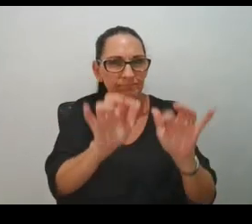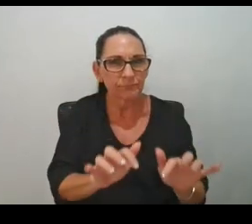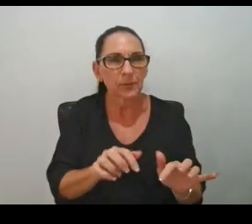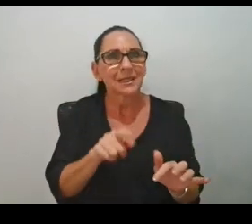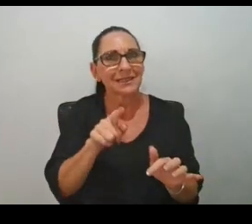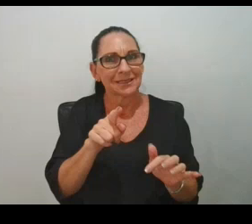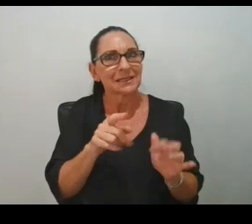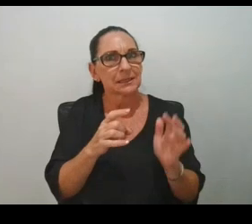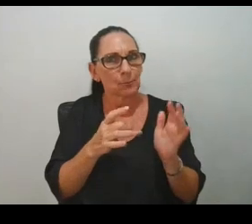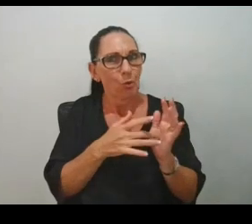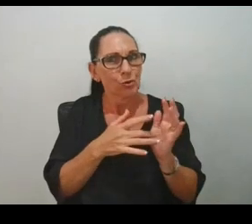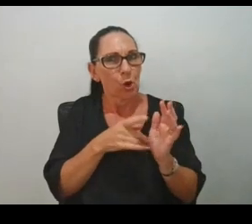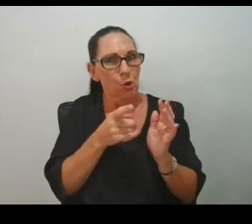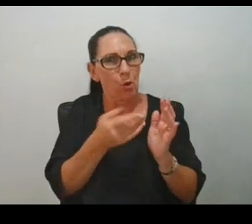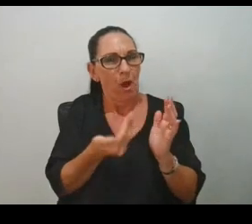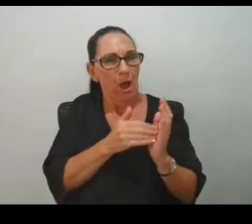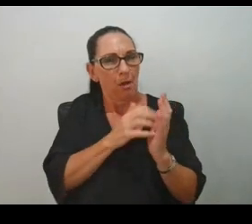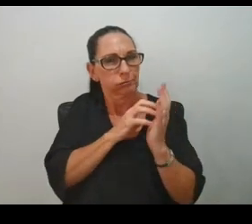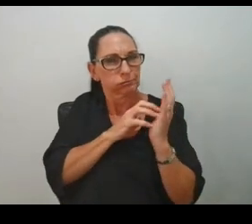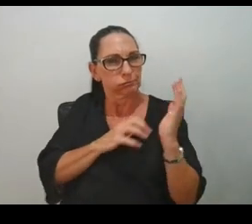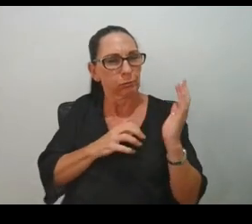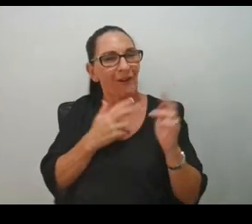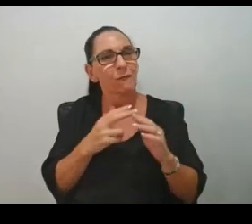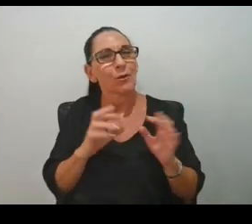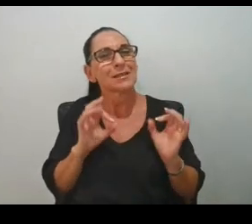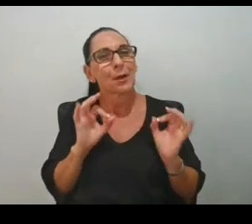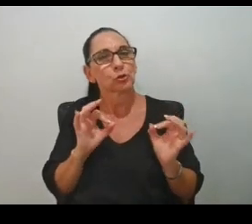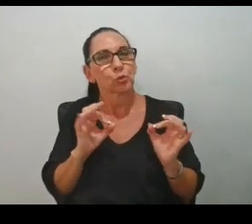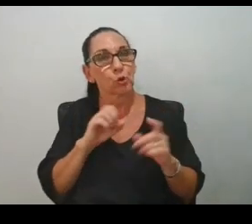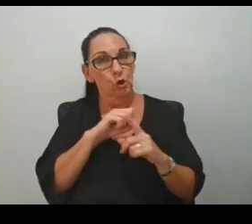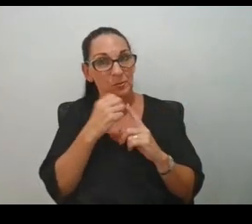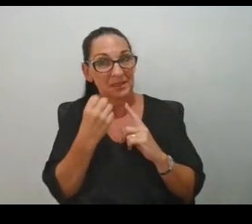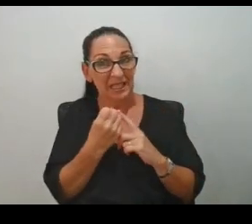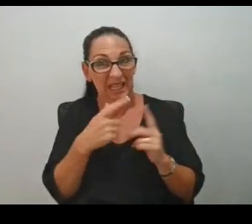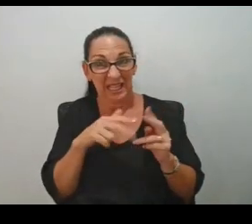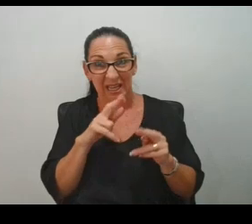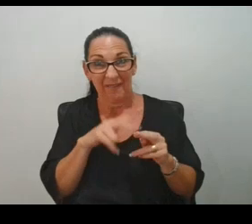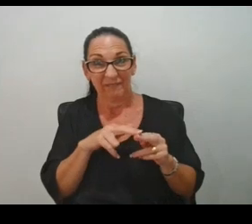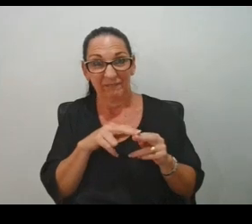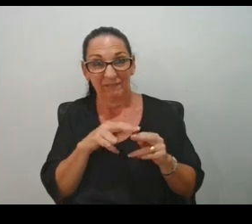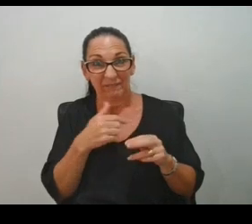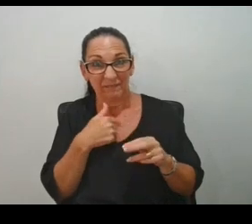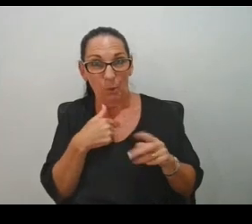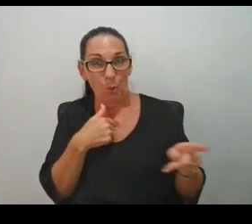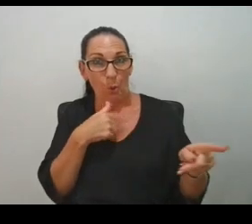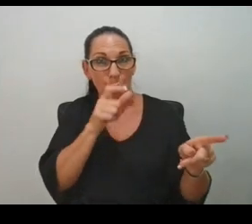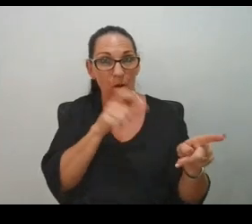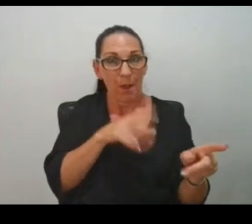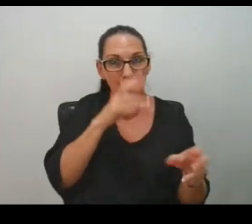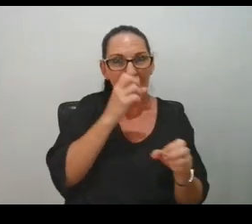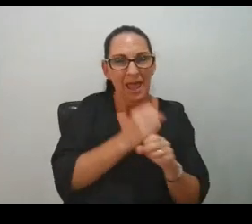for that client that that you think or the client thinks should be taken into consideration